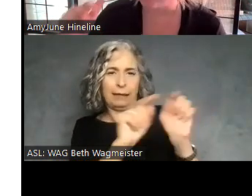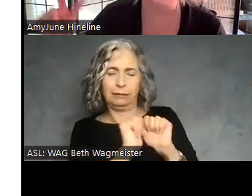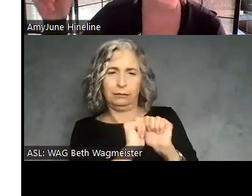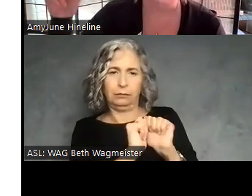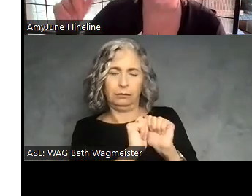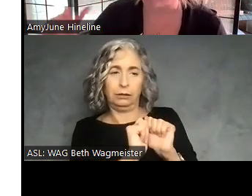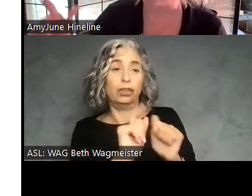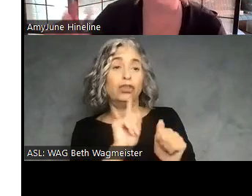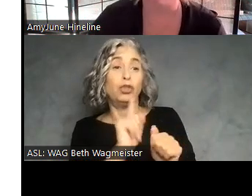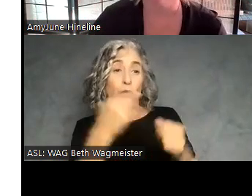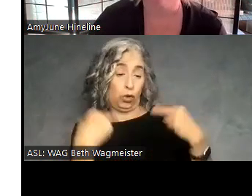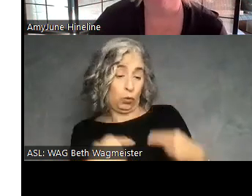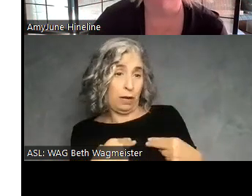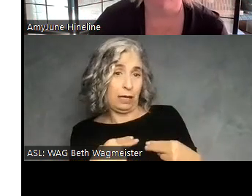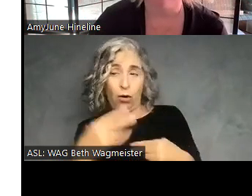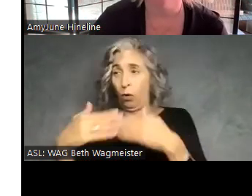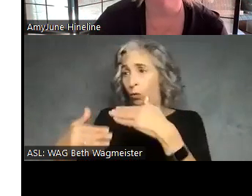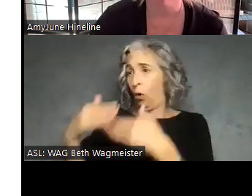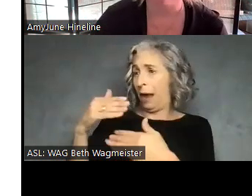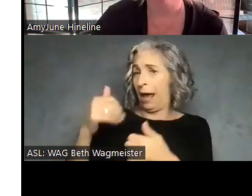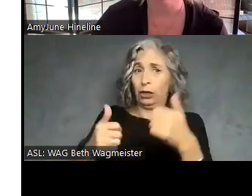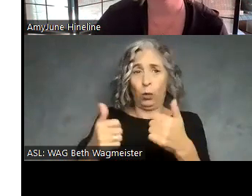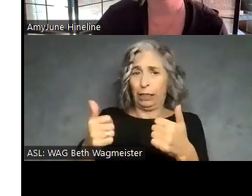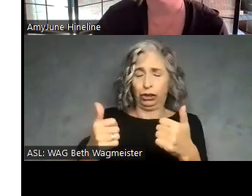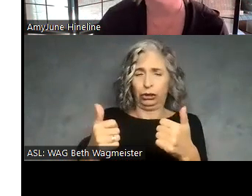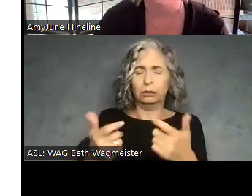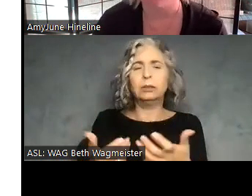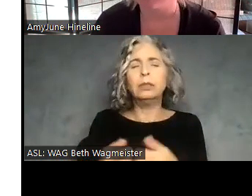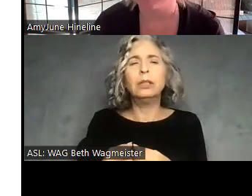of characters. Remember those characters we saw that were all blurry? So they might